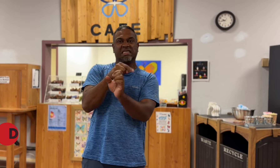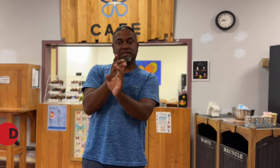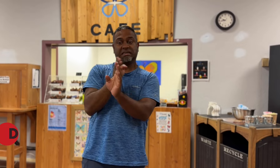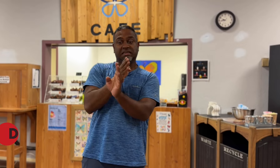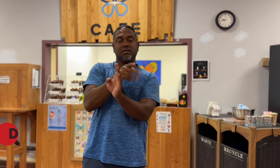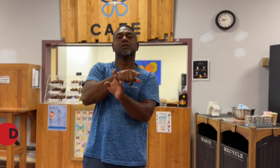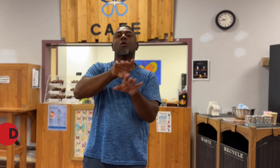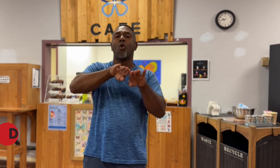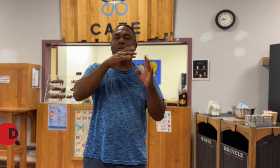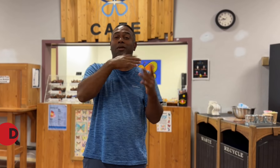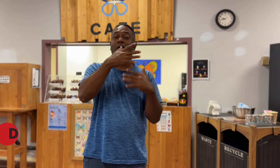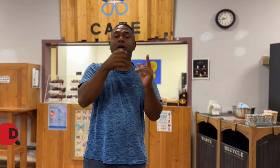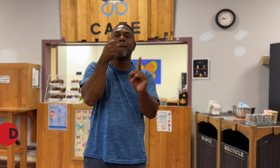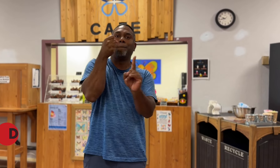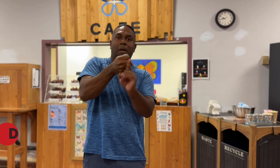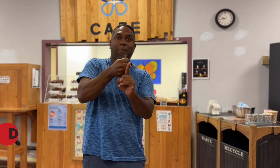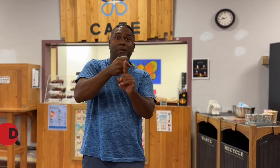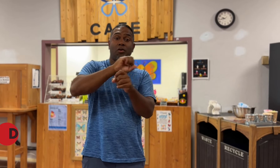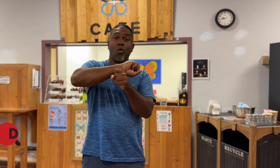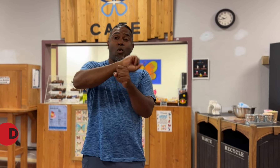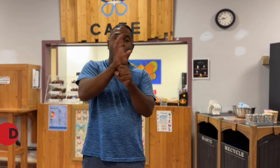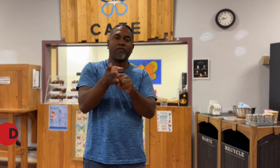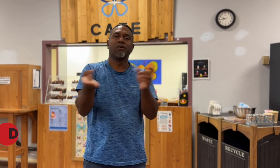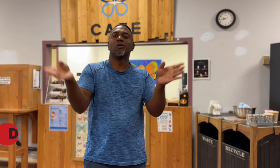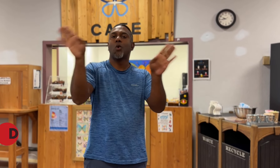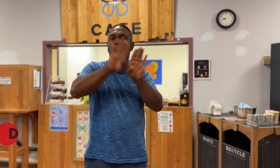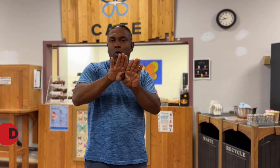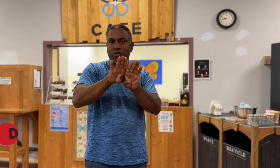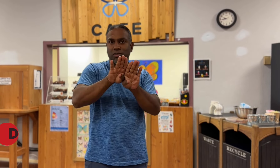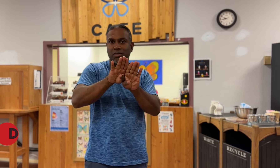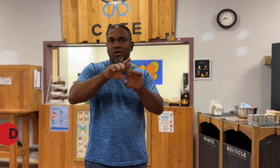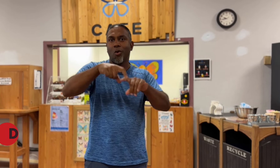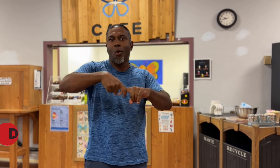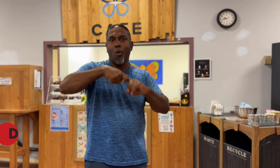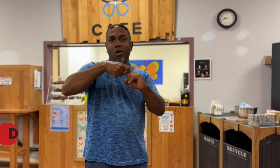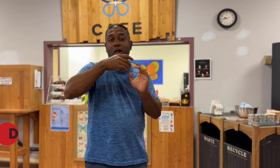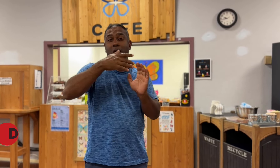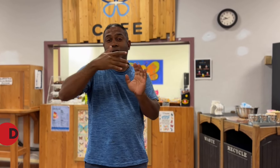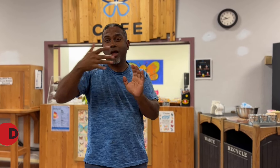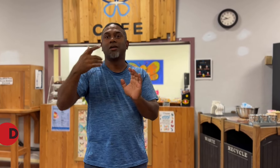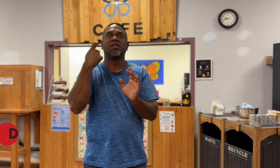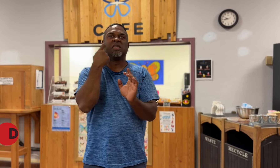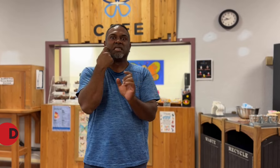when COVID hit, we had to close down. It was closed until last year,